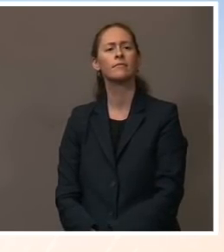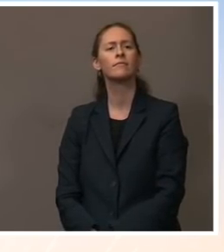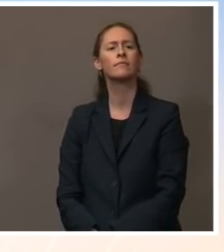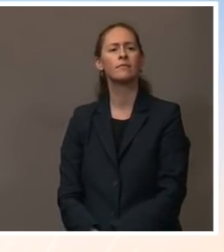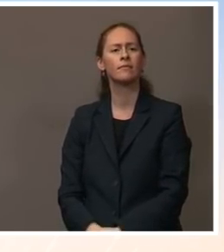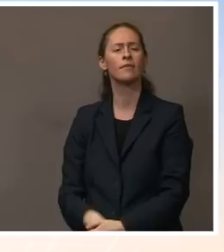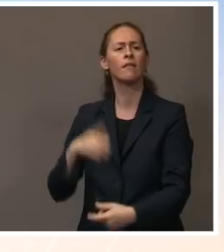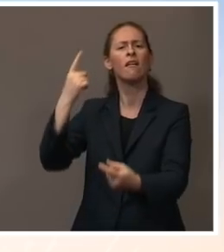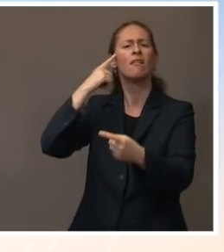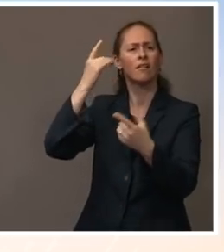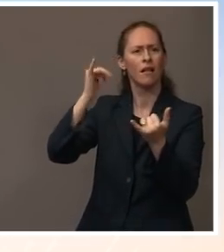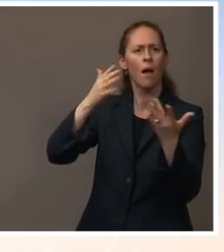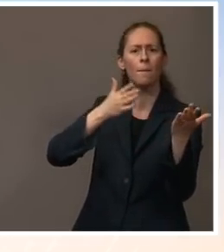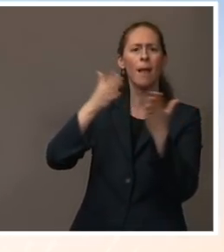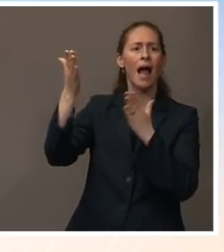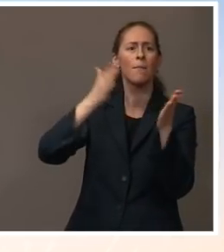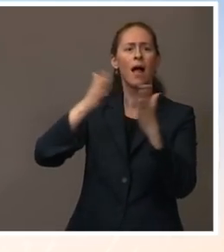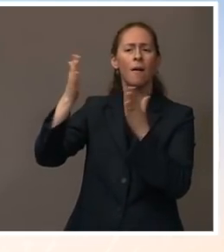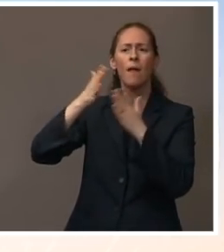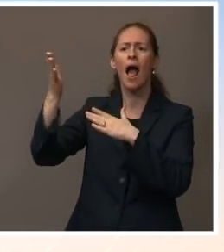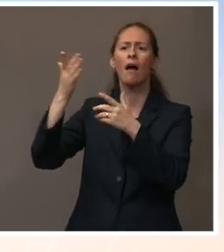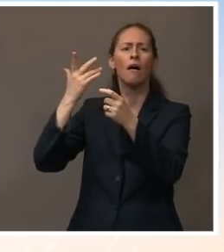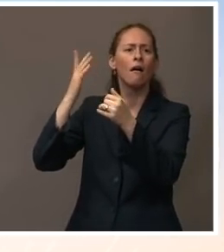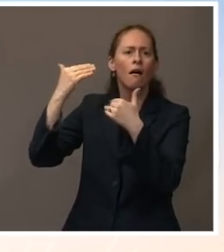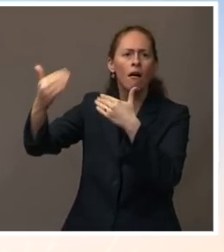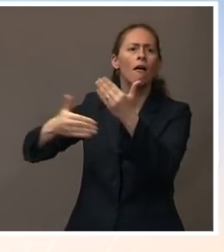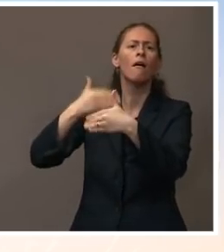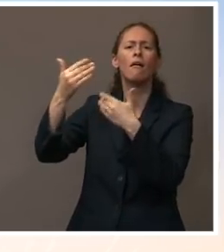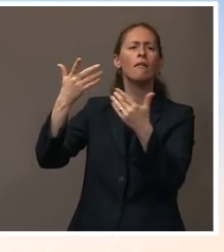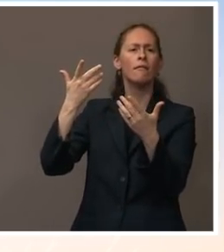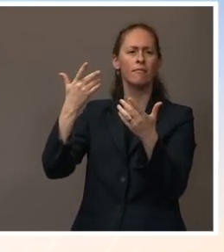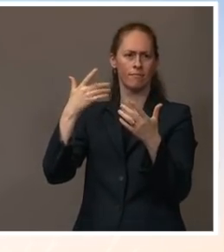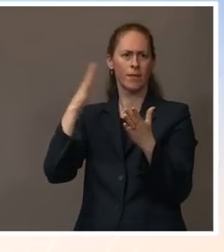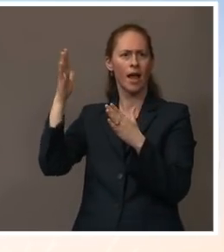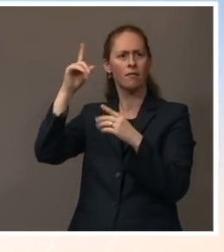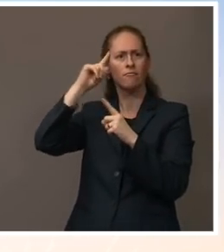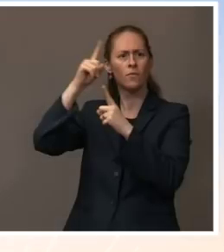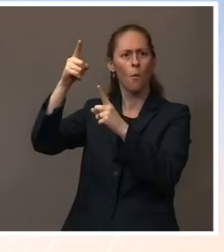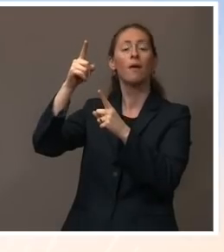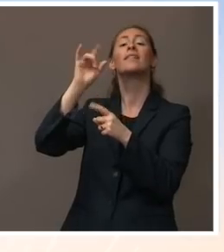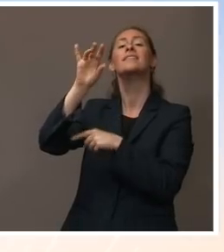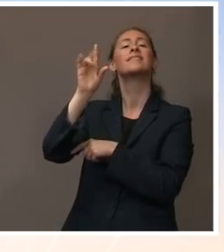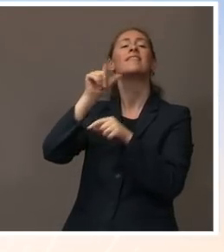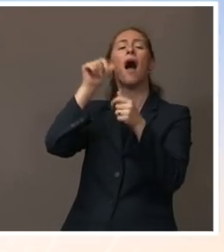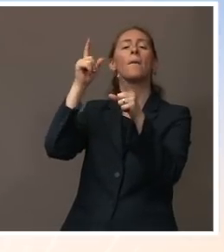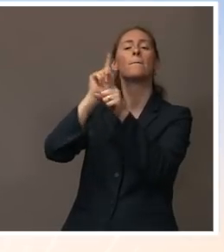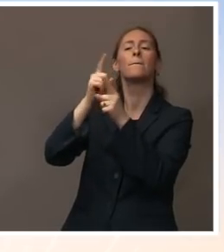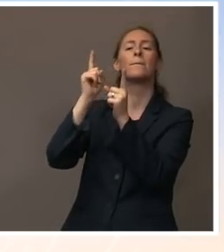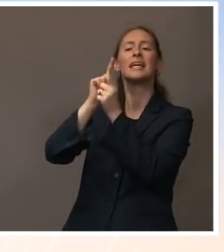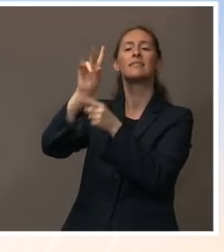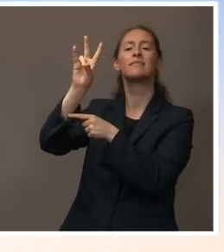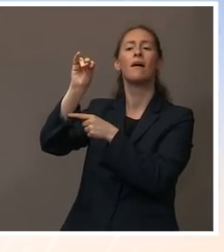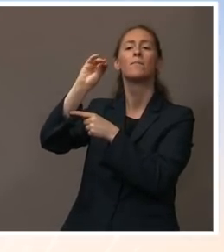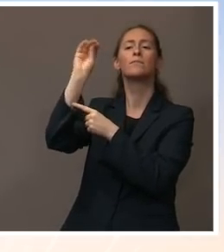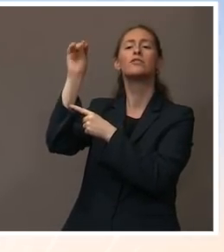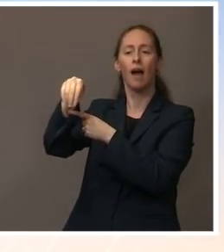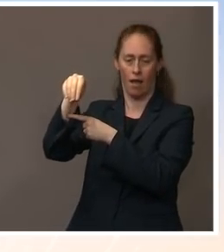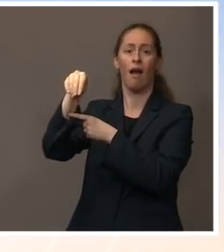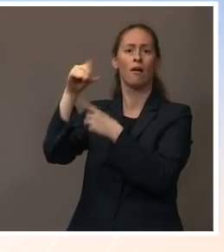What happened there? Was the goal too high, the number just not attainable? Ms. Psaki: Sure. Well, we don't see it exactly like something went wrong.